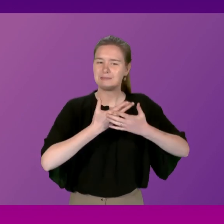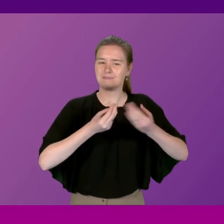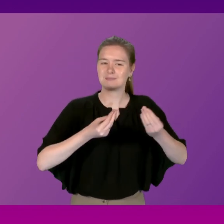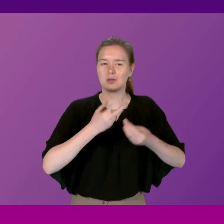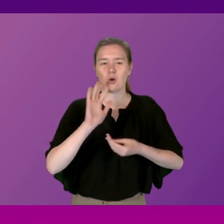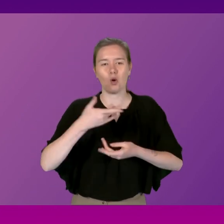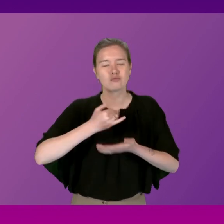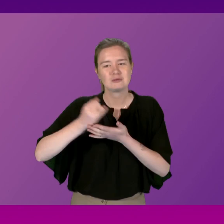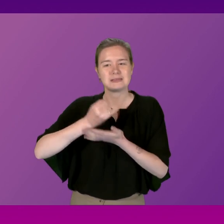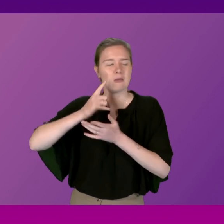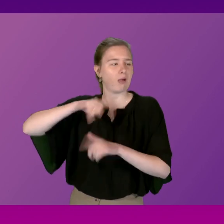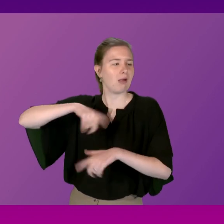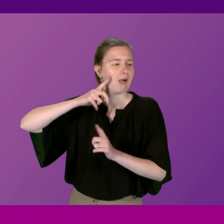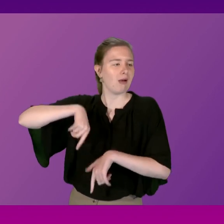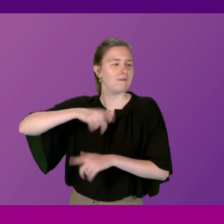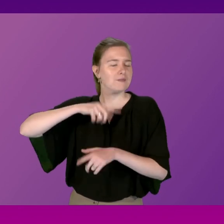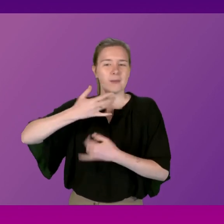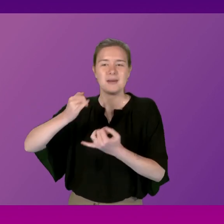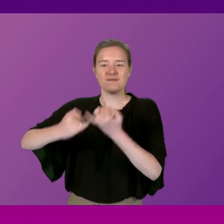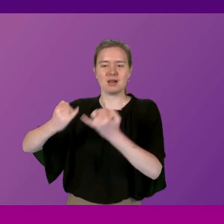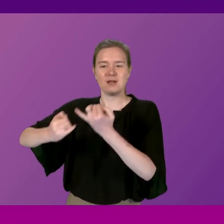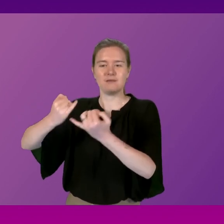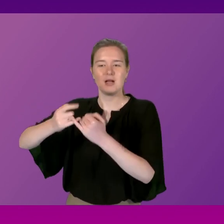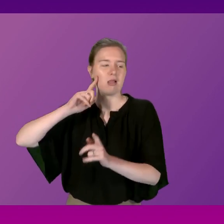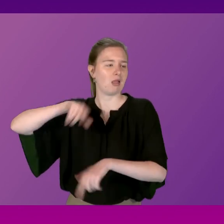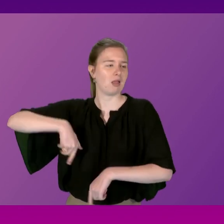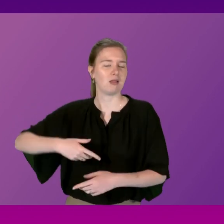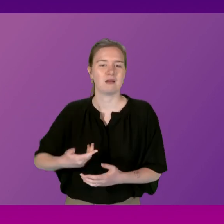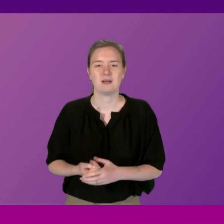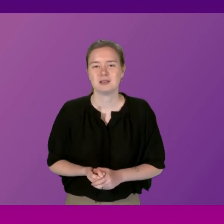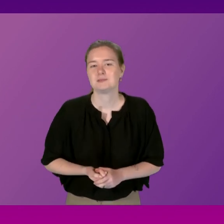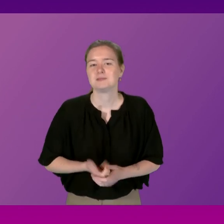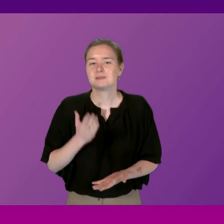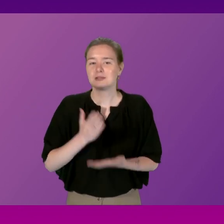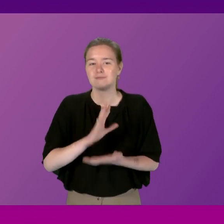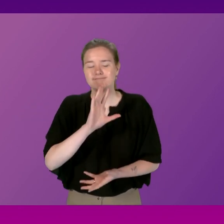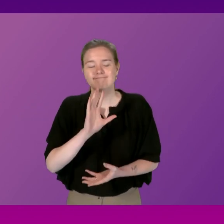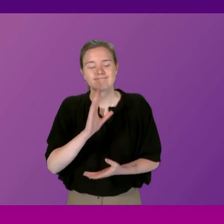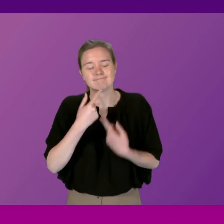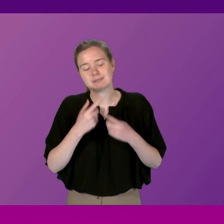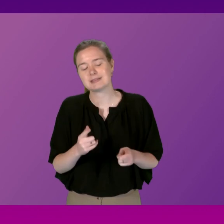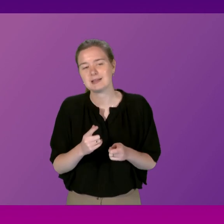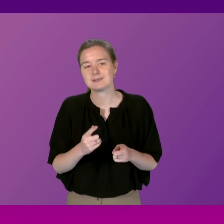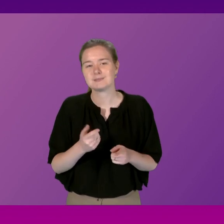all criticism for all the things that it has failed to achieve.